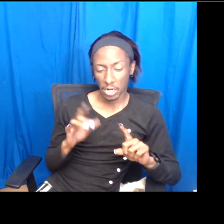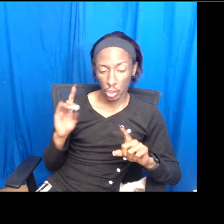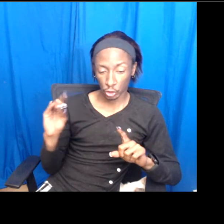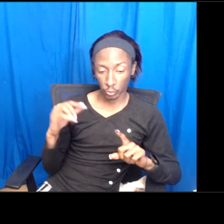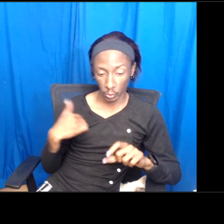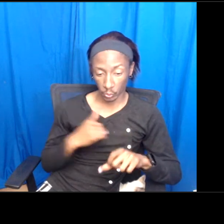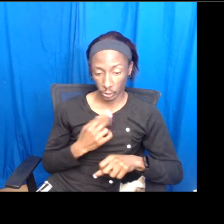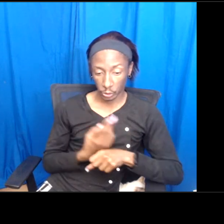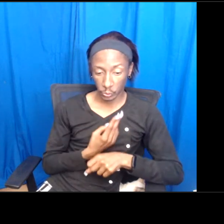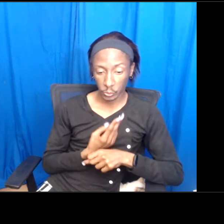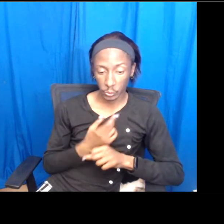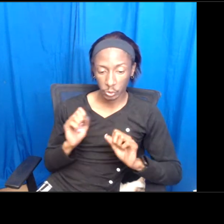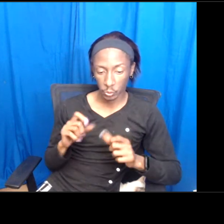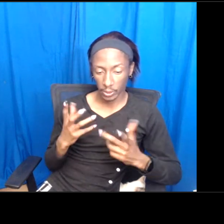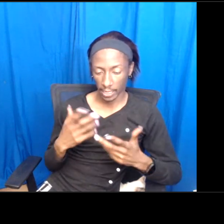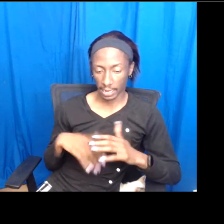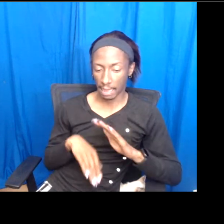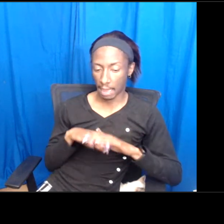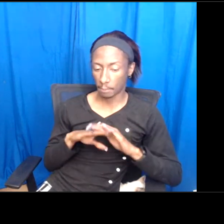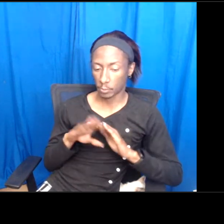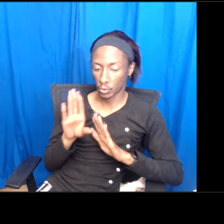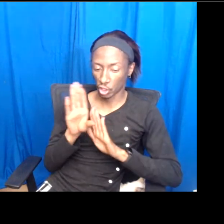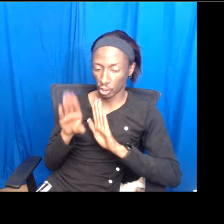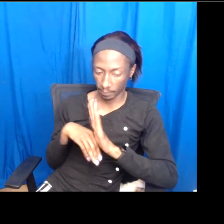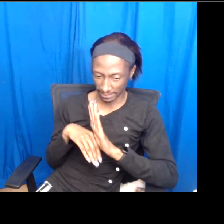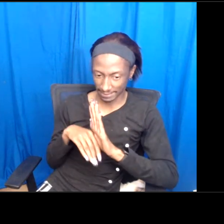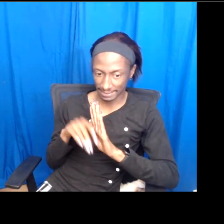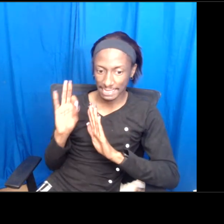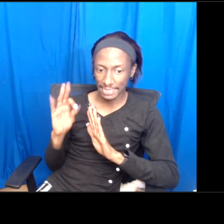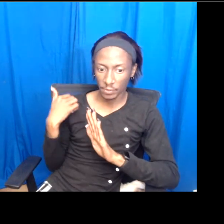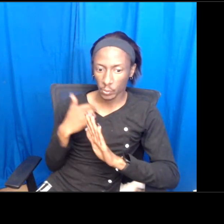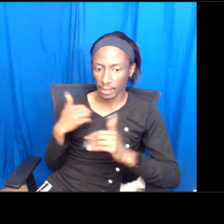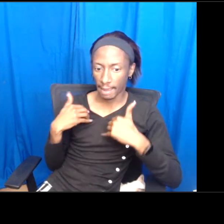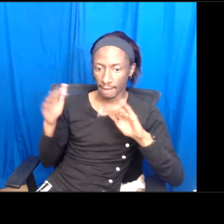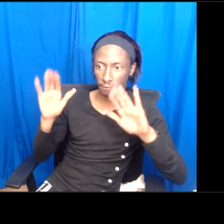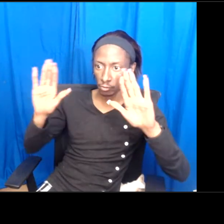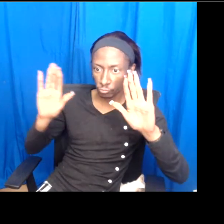you can fly up to 30 minutes if we have really great weather and no high winds.